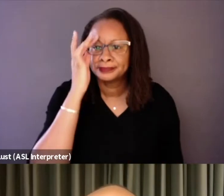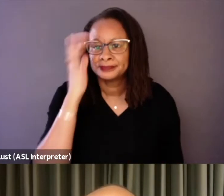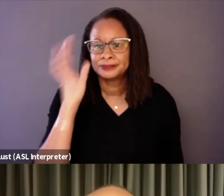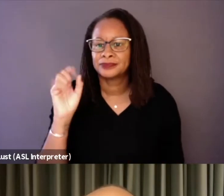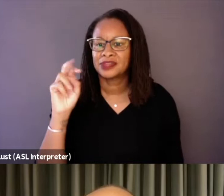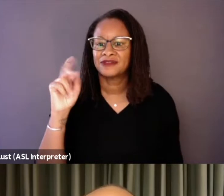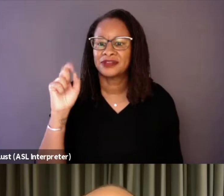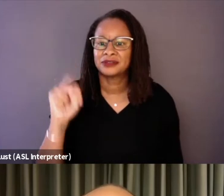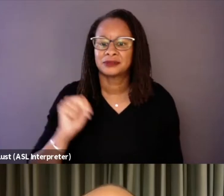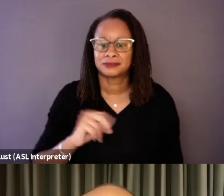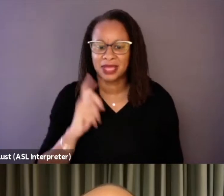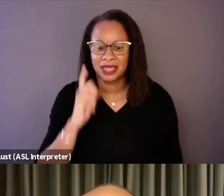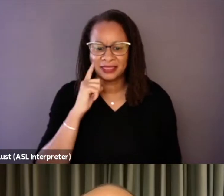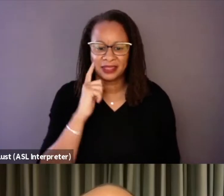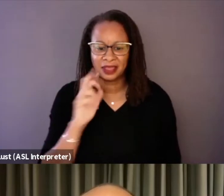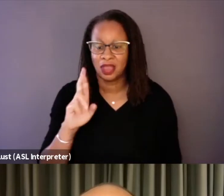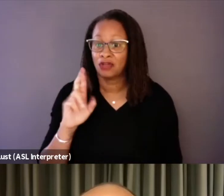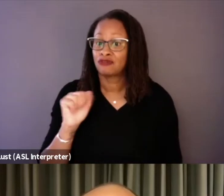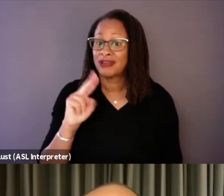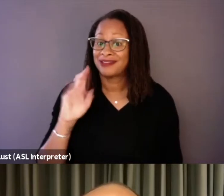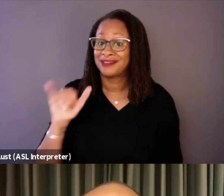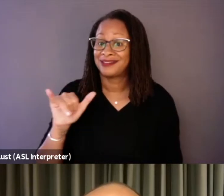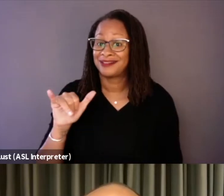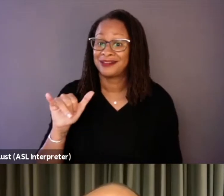and I thought that when we came on board,